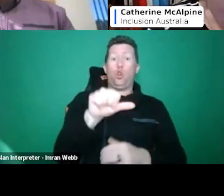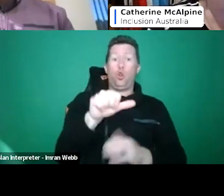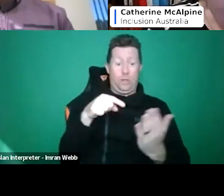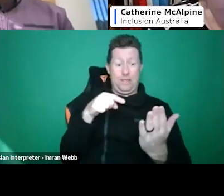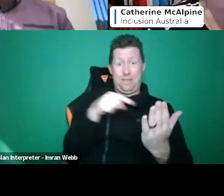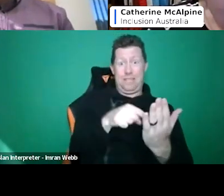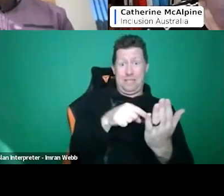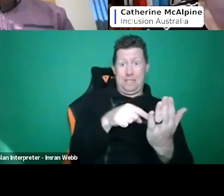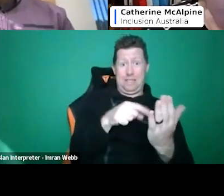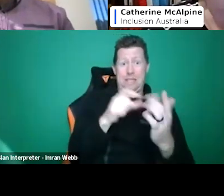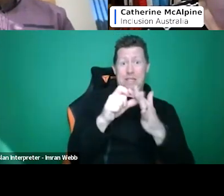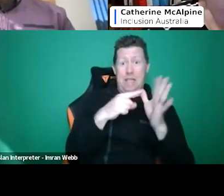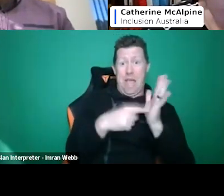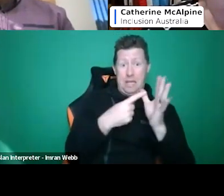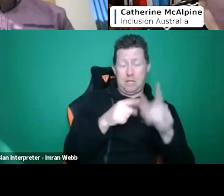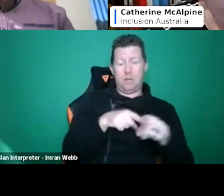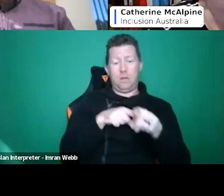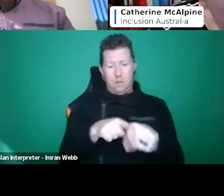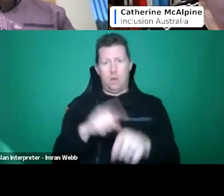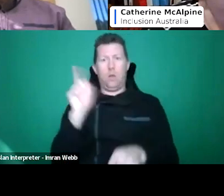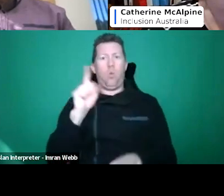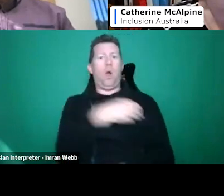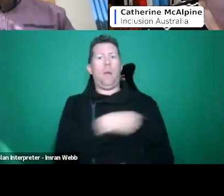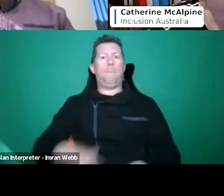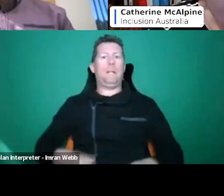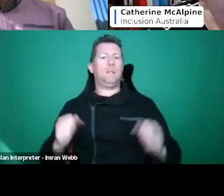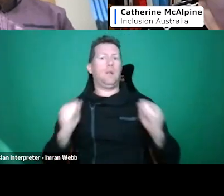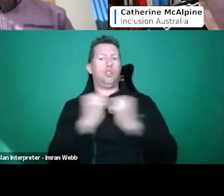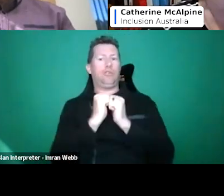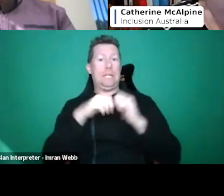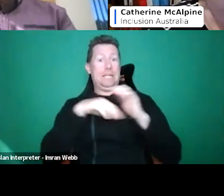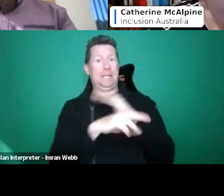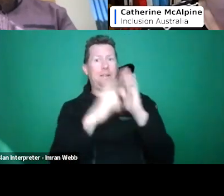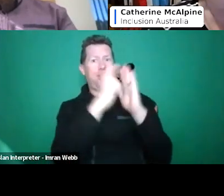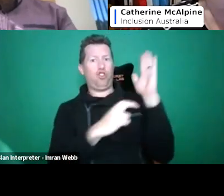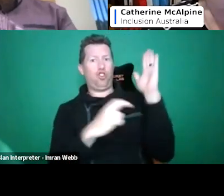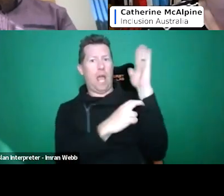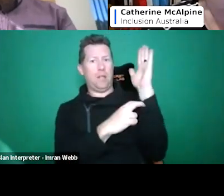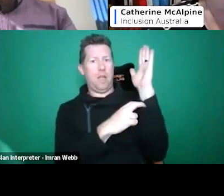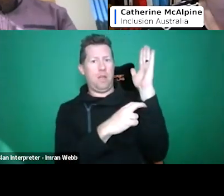with what ministers will agree to in the charter as well as the